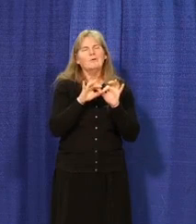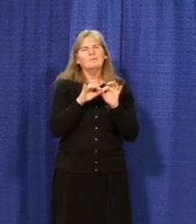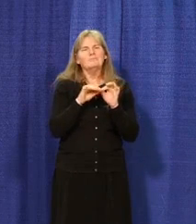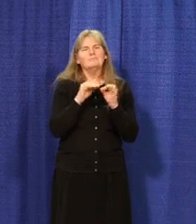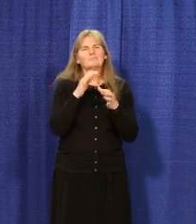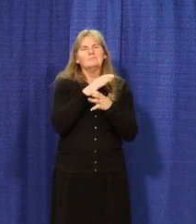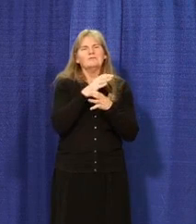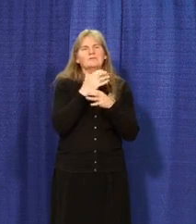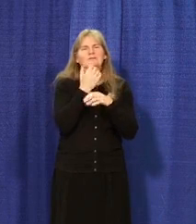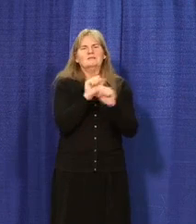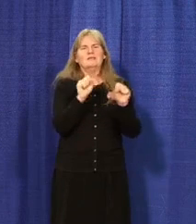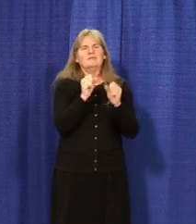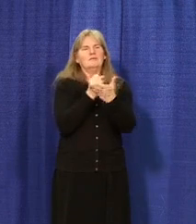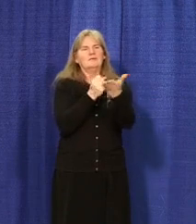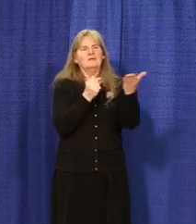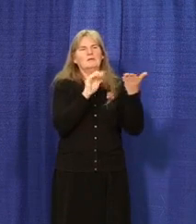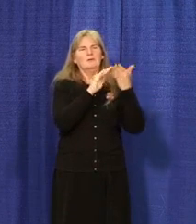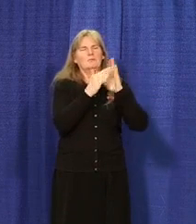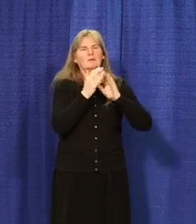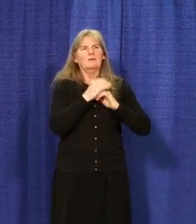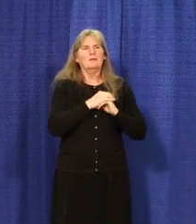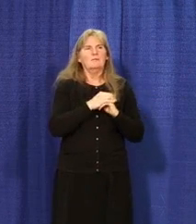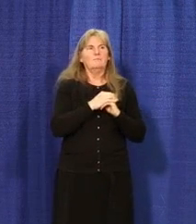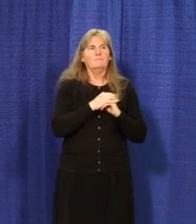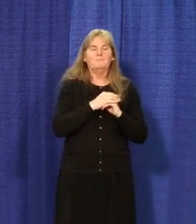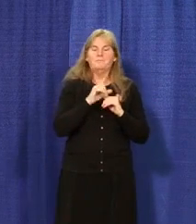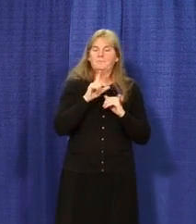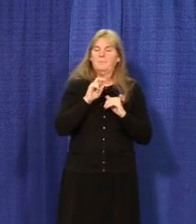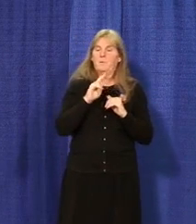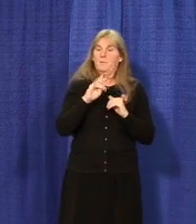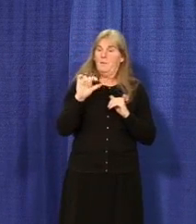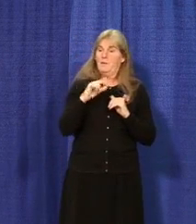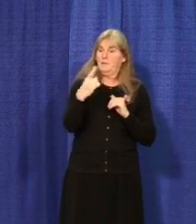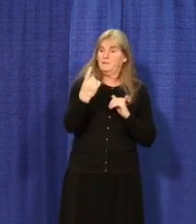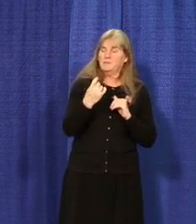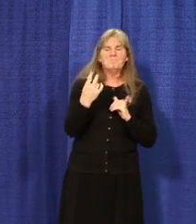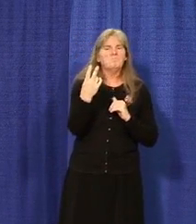Do you have a second question? Reporter: I do not, thank you.